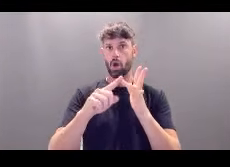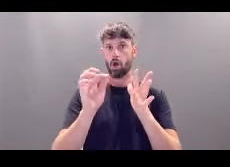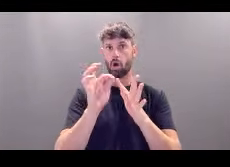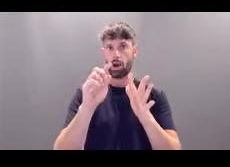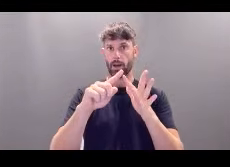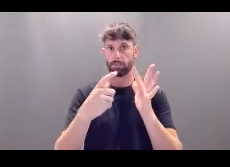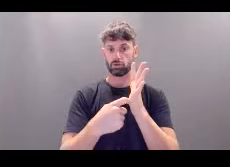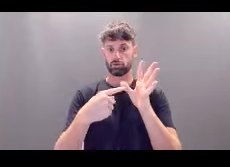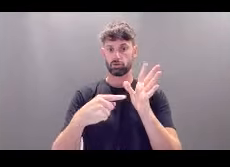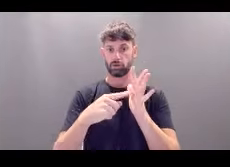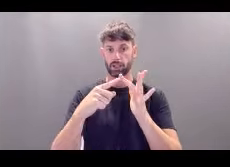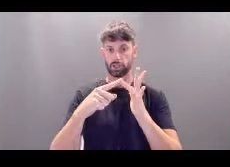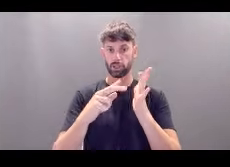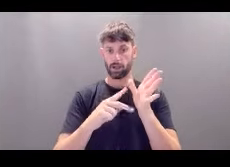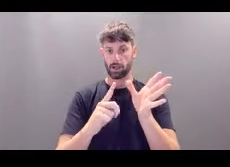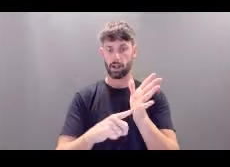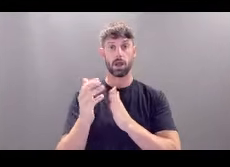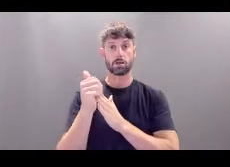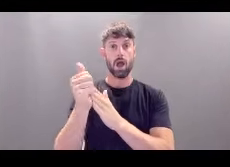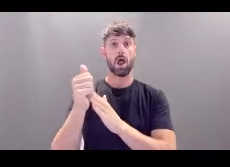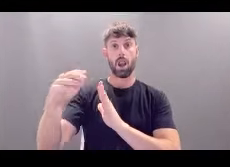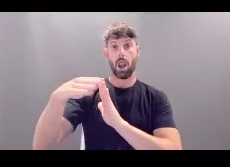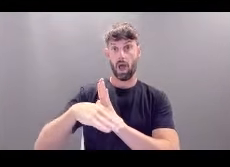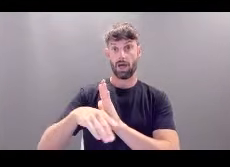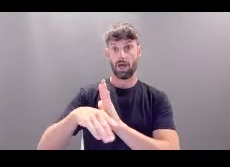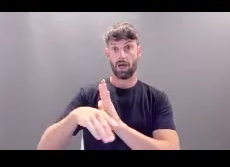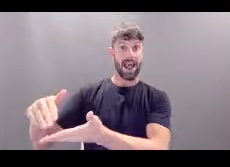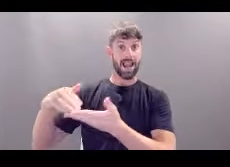approach to product risk with that of the Therapeutic